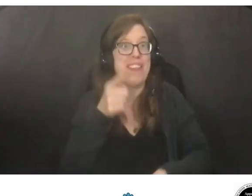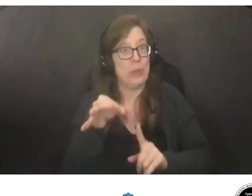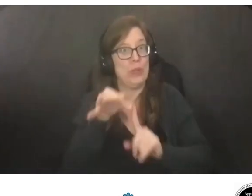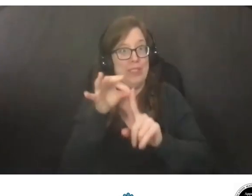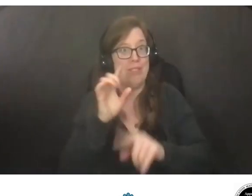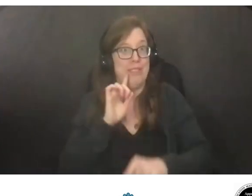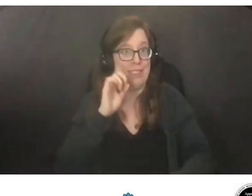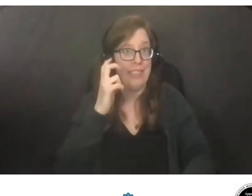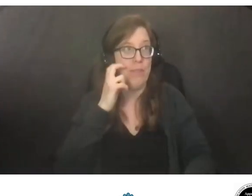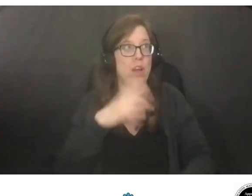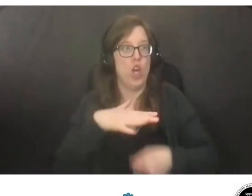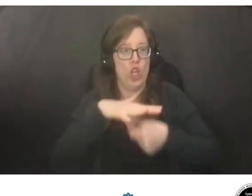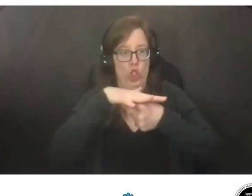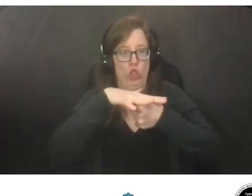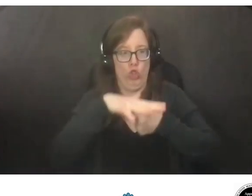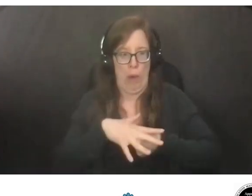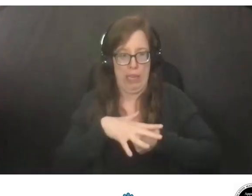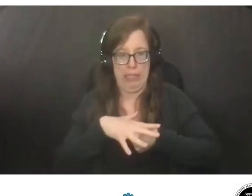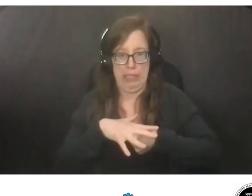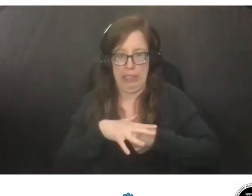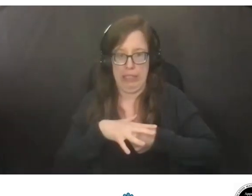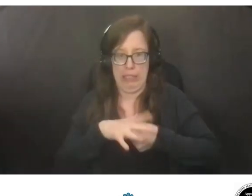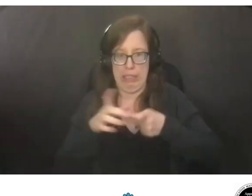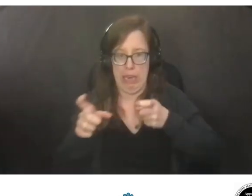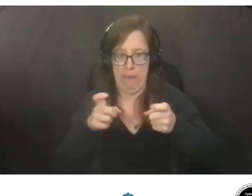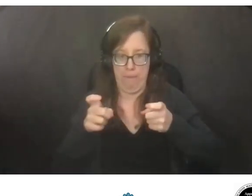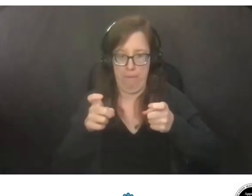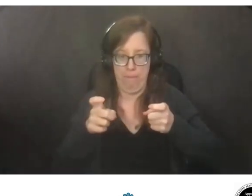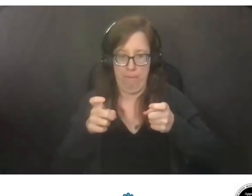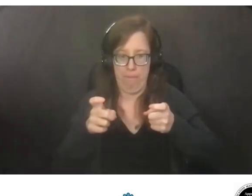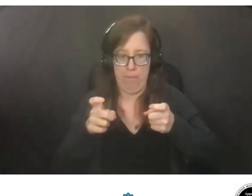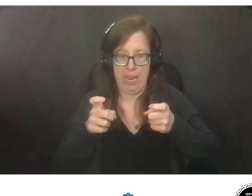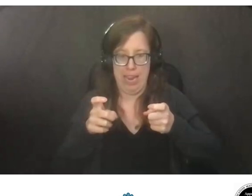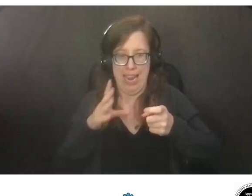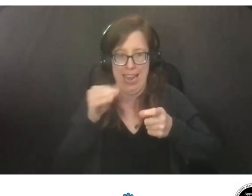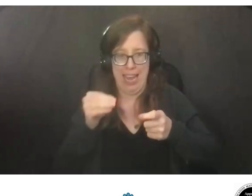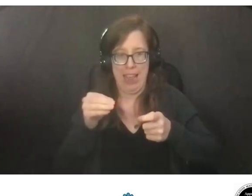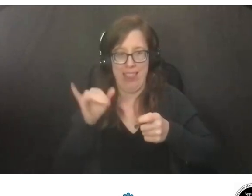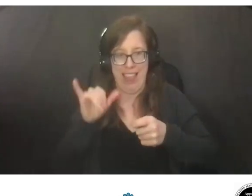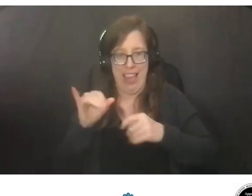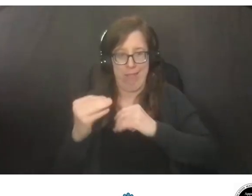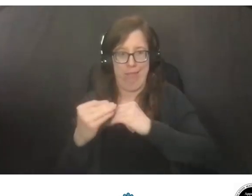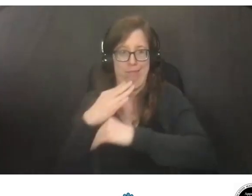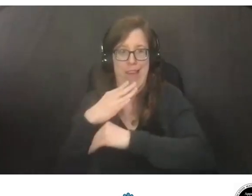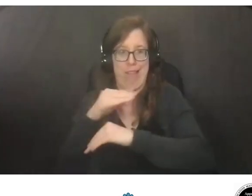Stress Management and the Effects of Stress.